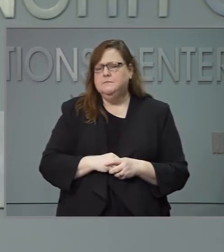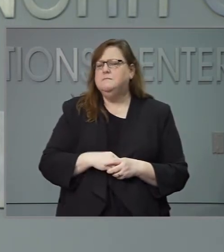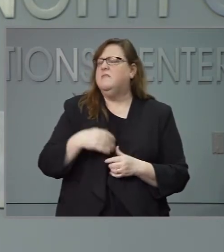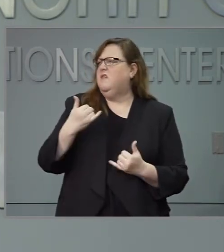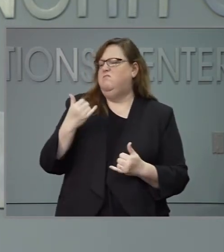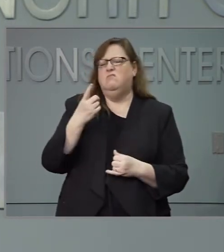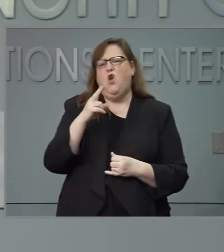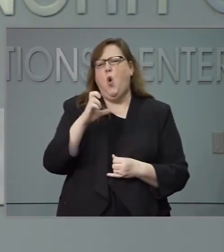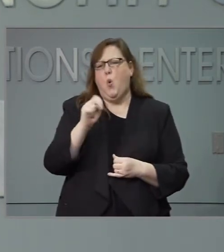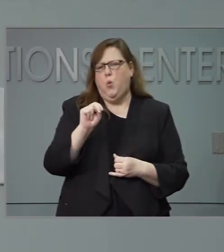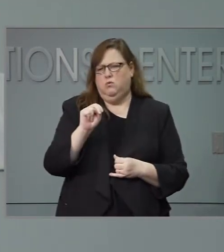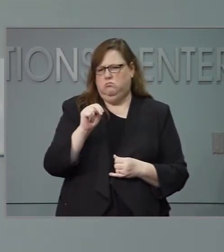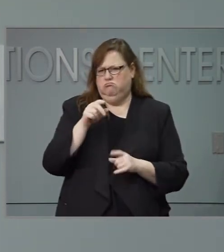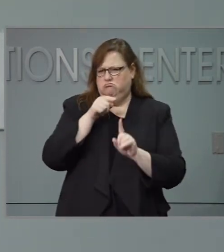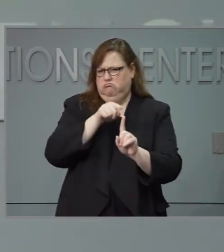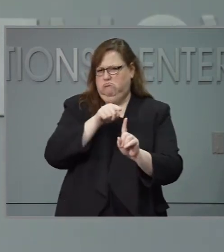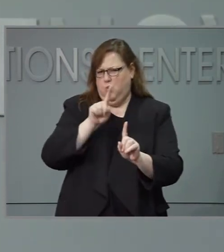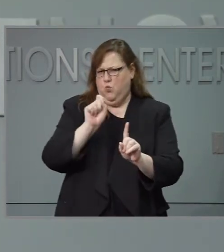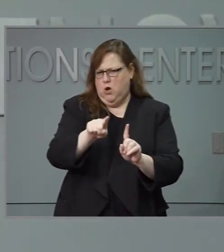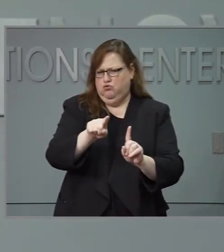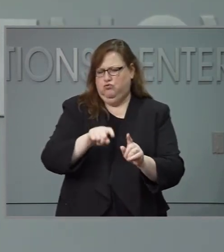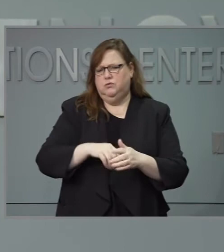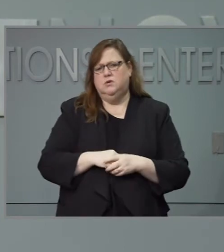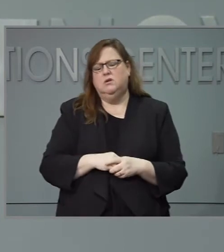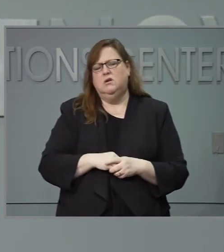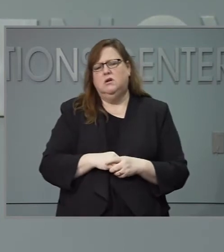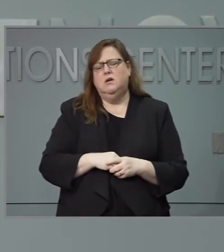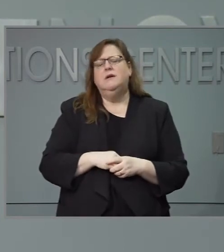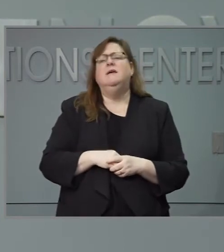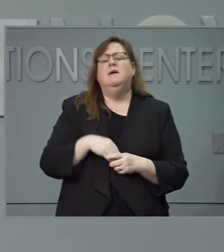TOMAR MILES DE RECLAMOS, DE REPENTE TENÍAN CIENTOS DE MILES,